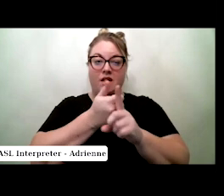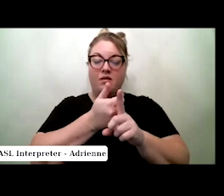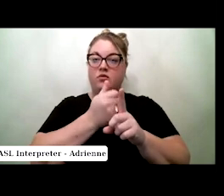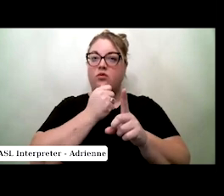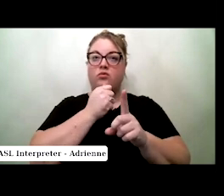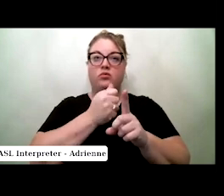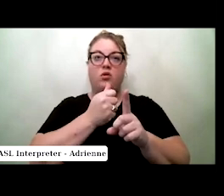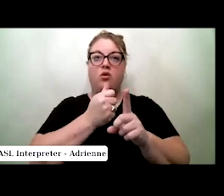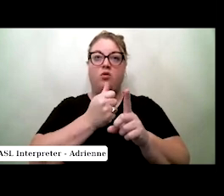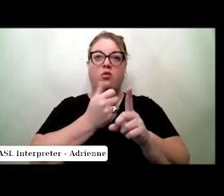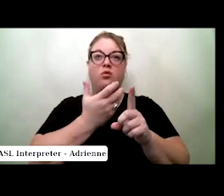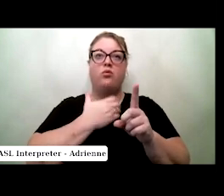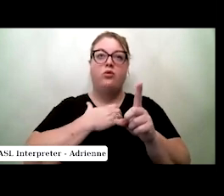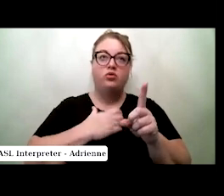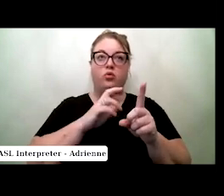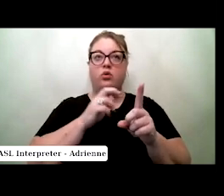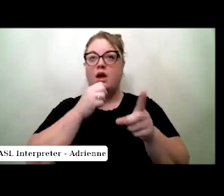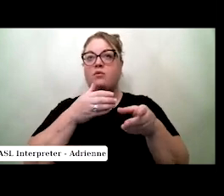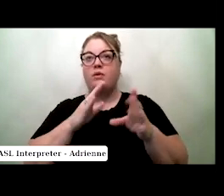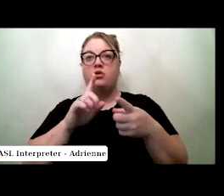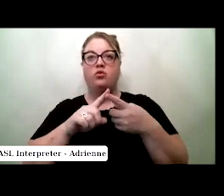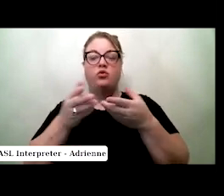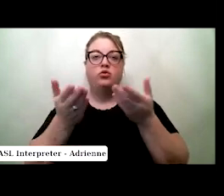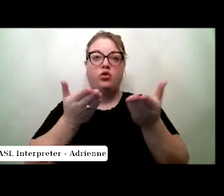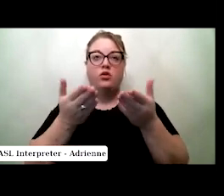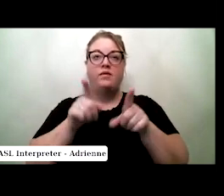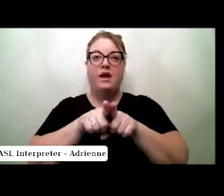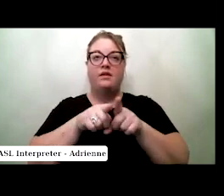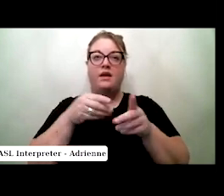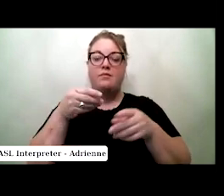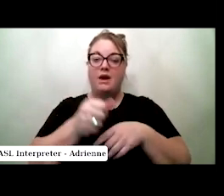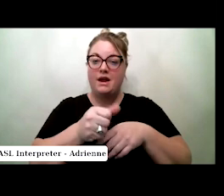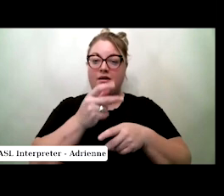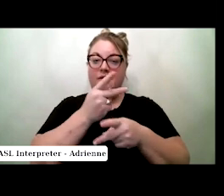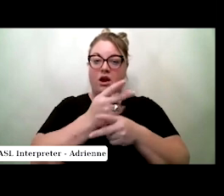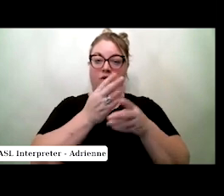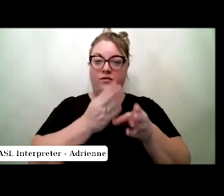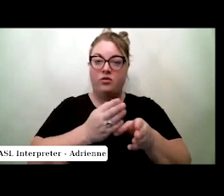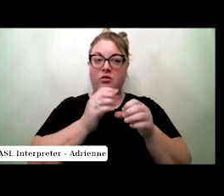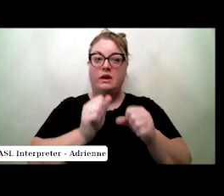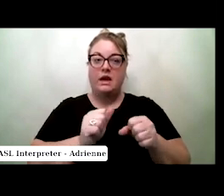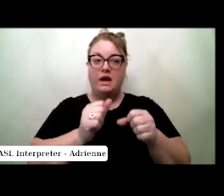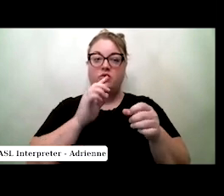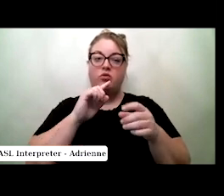Wish to, or are not permitted to serve as a paid caregiver. They can play a critical role.